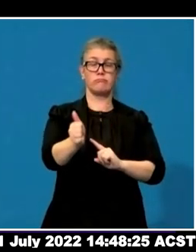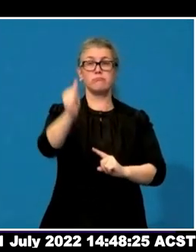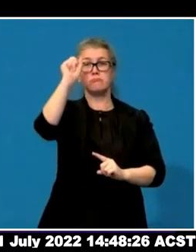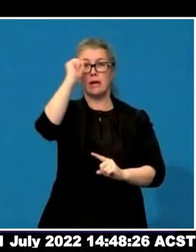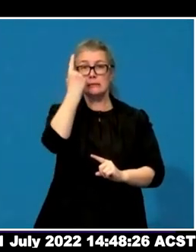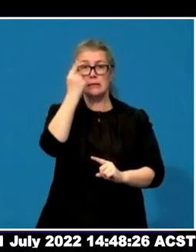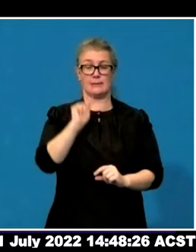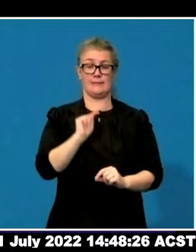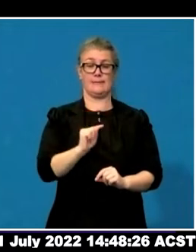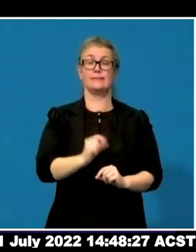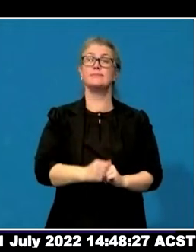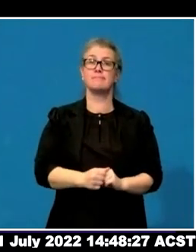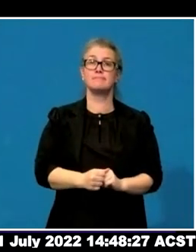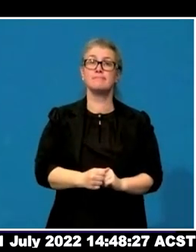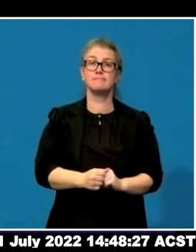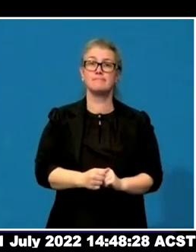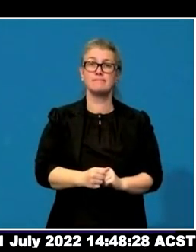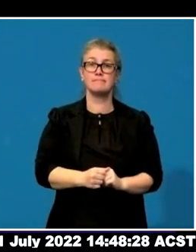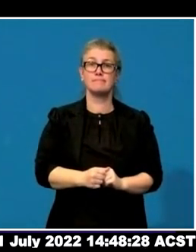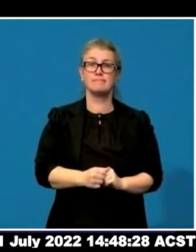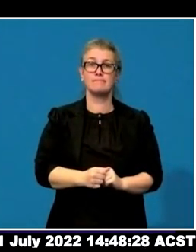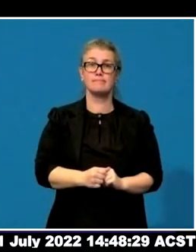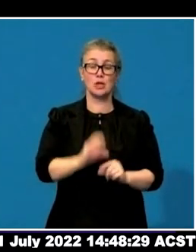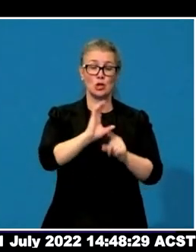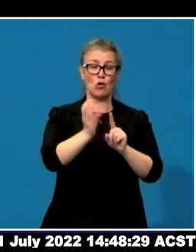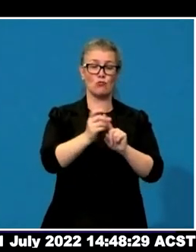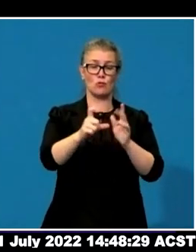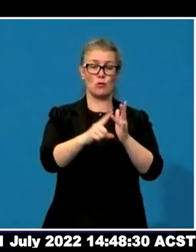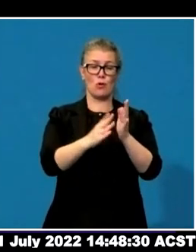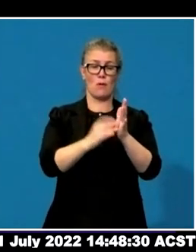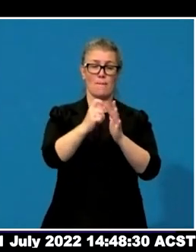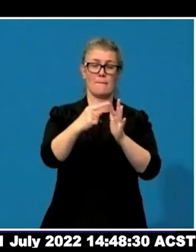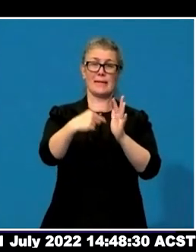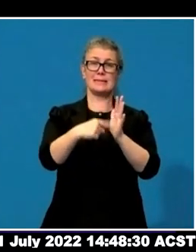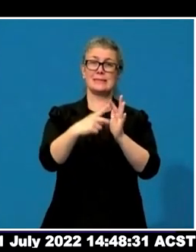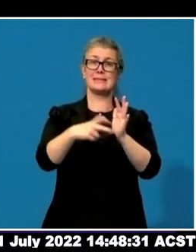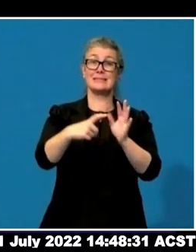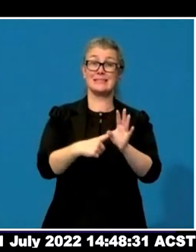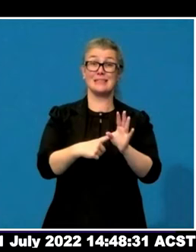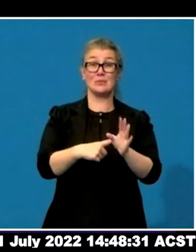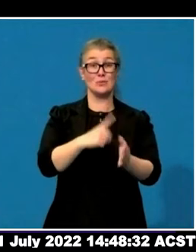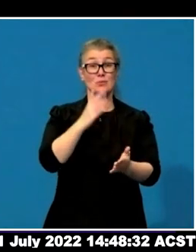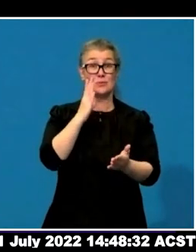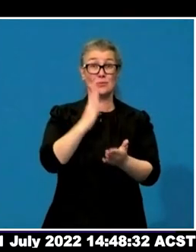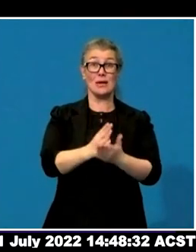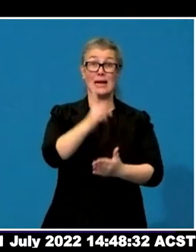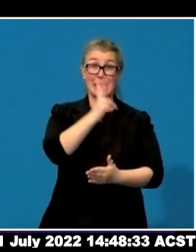So in terms of that, again, I've just reflected on the fact of people not understanding that his personal care shouldn't be taken care of by Daisy.